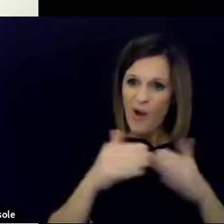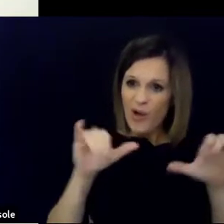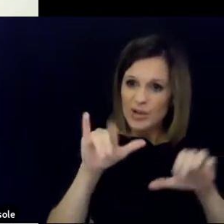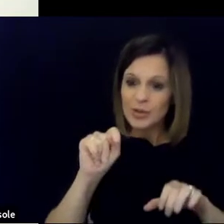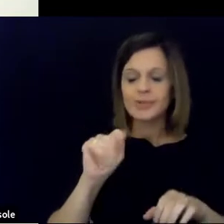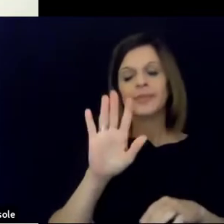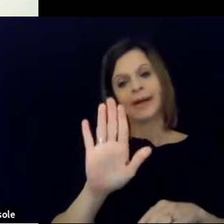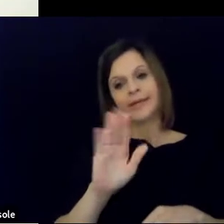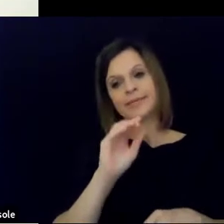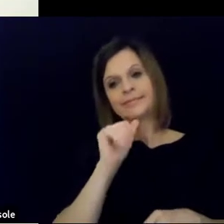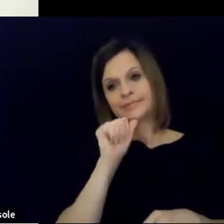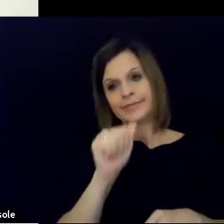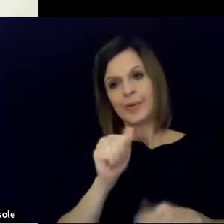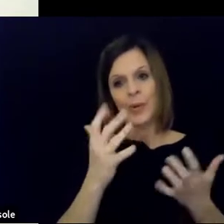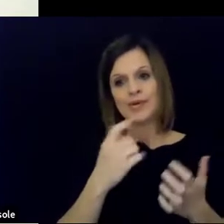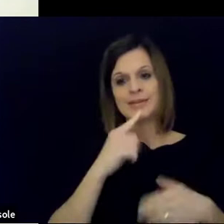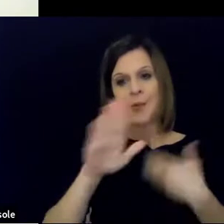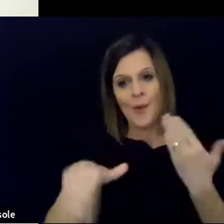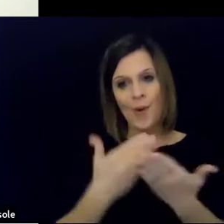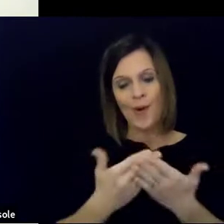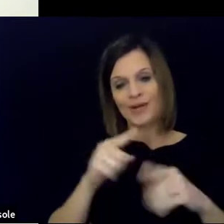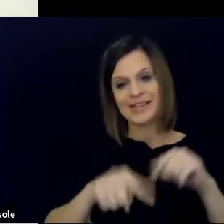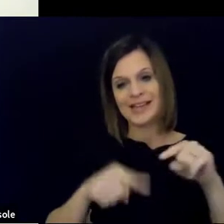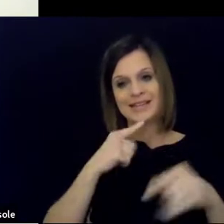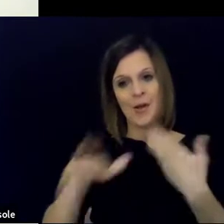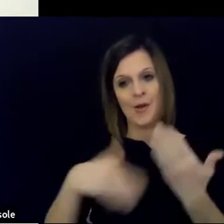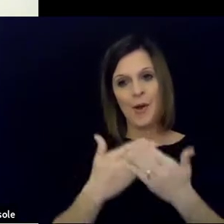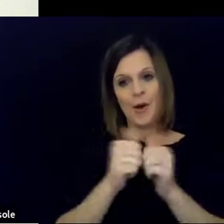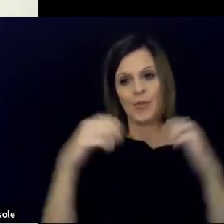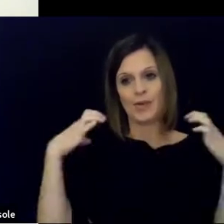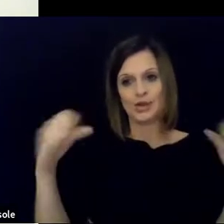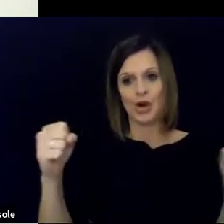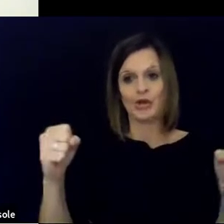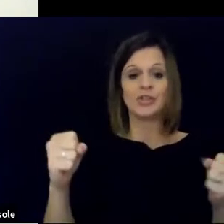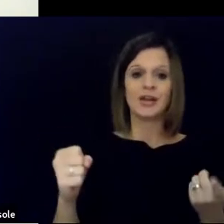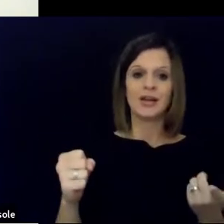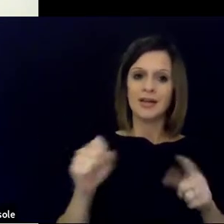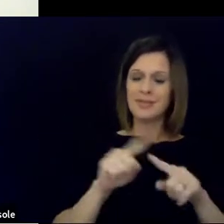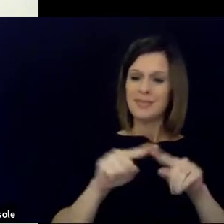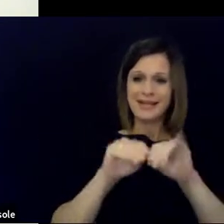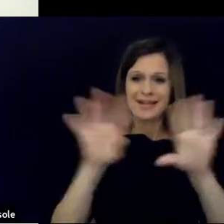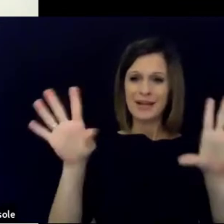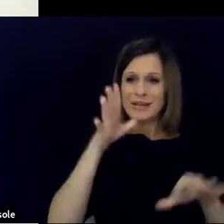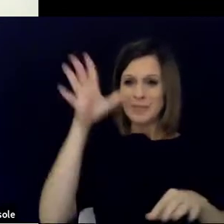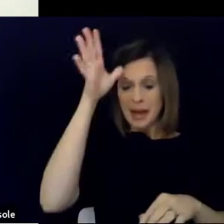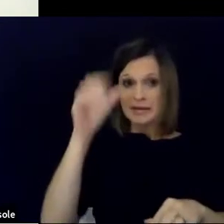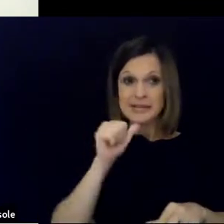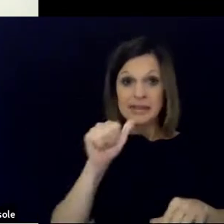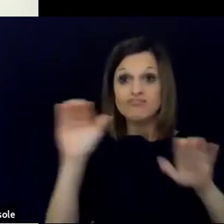So it's clearly something that we parents didn't get together, and say, "Hey, let's teach our kids how to hang upside down and then we enforced it."